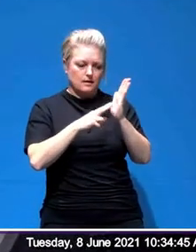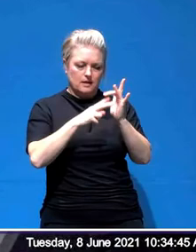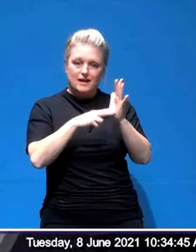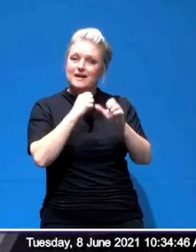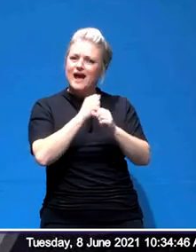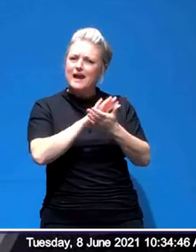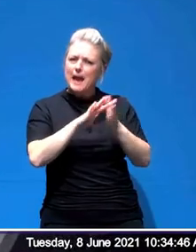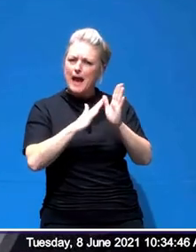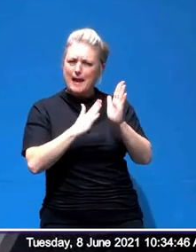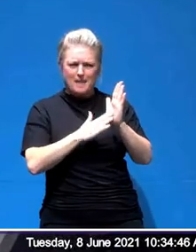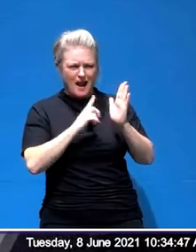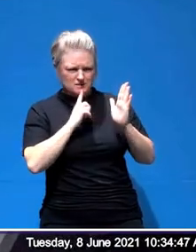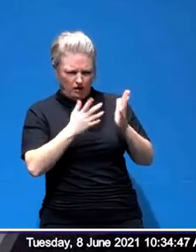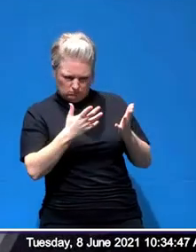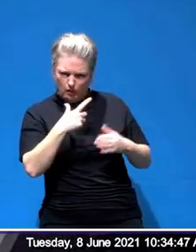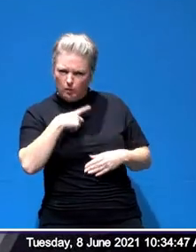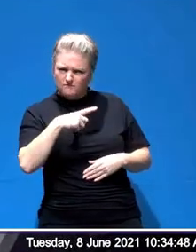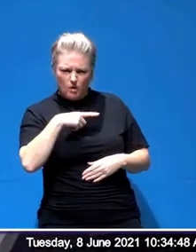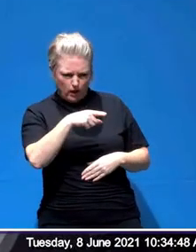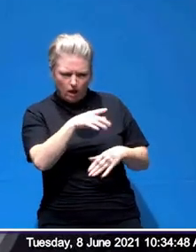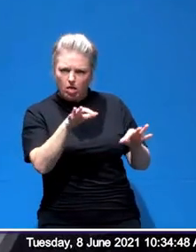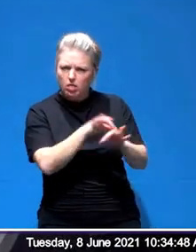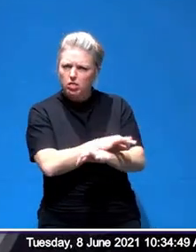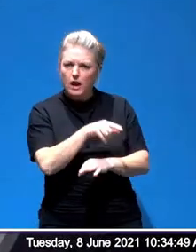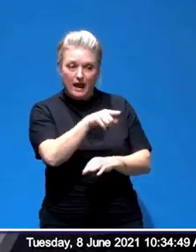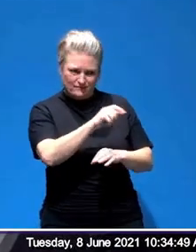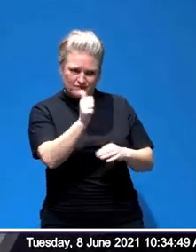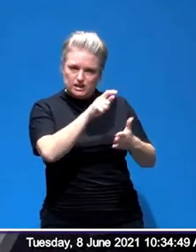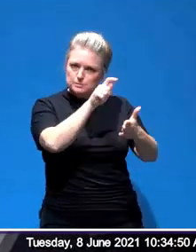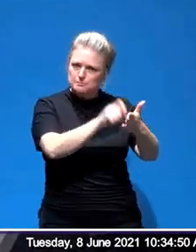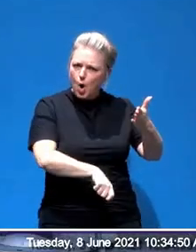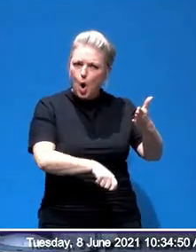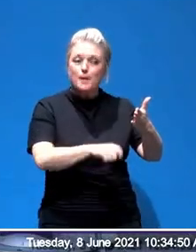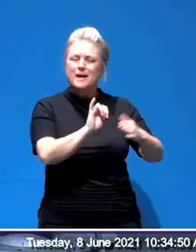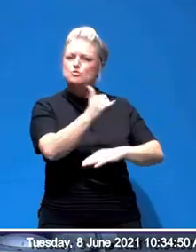and worried about the staff member not being truthful. The letter is attached.